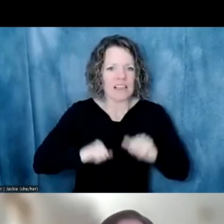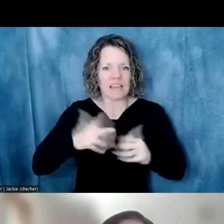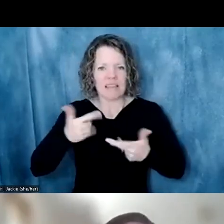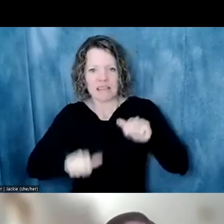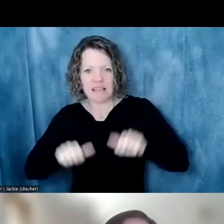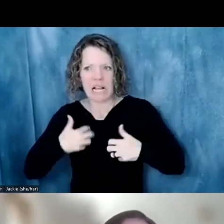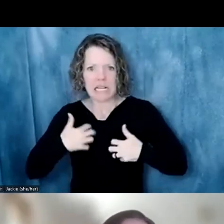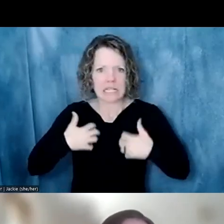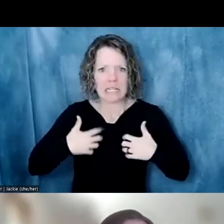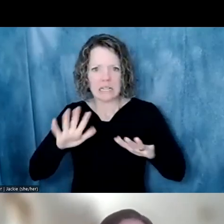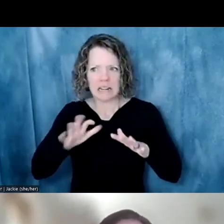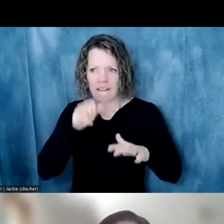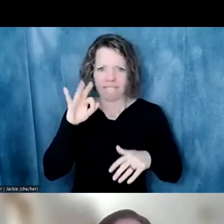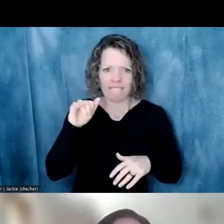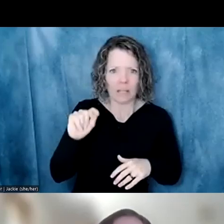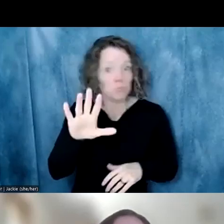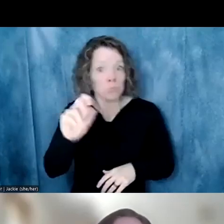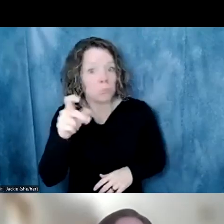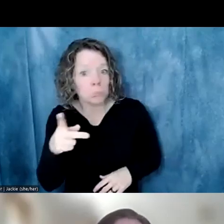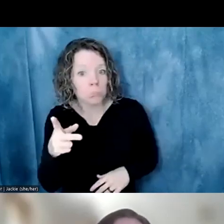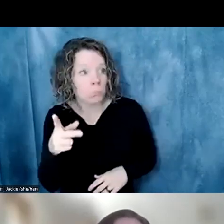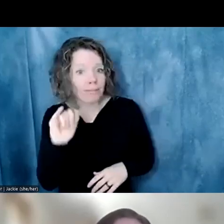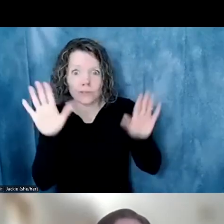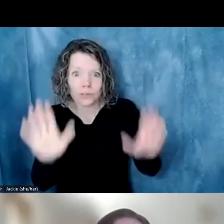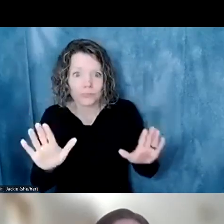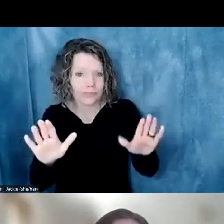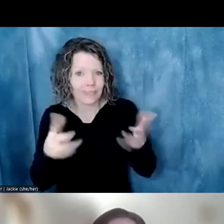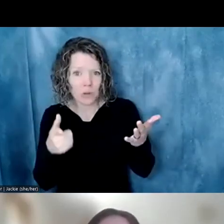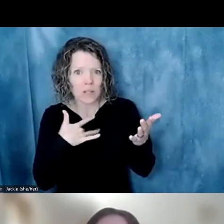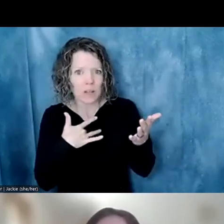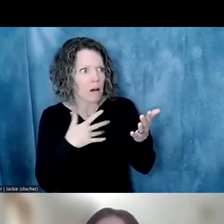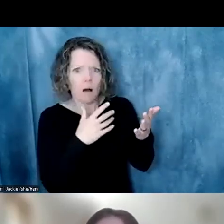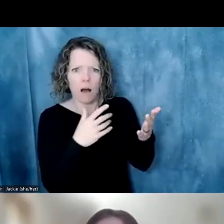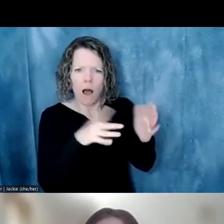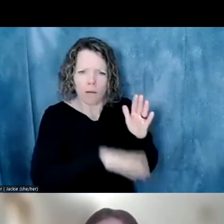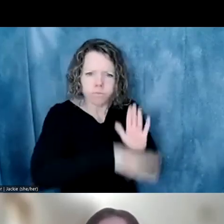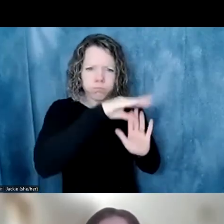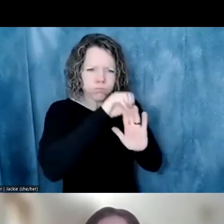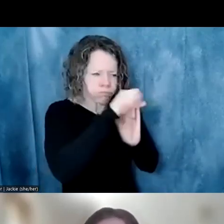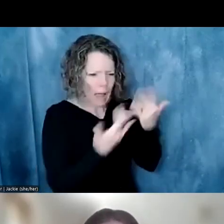an opposing and challenging framework that's coming to bear on a decision of “where do we